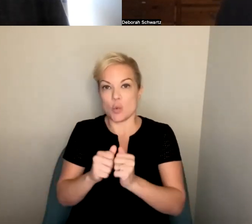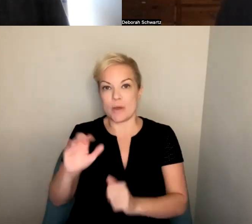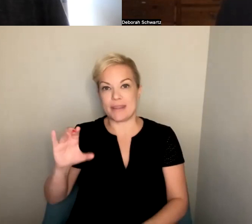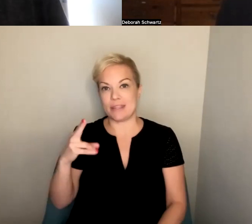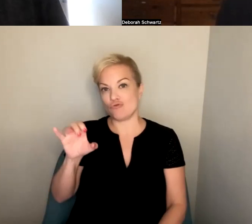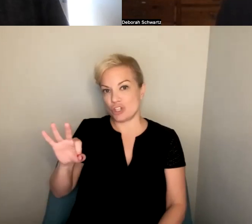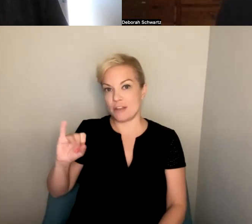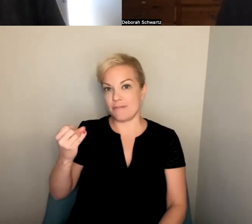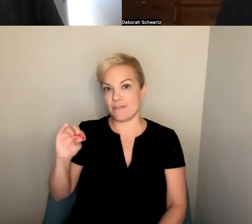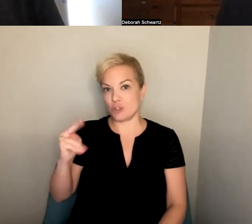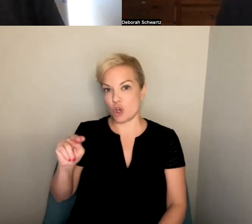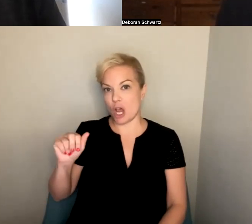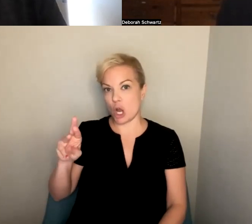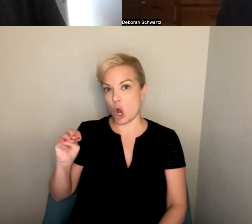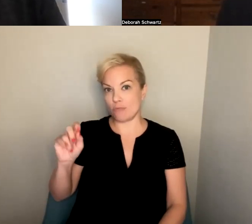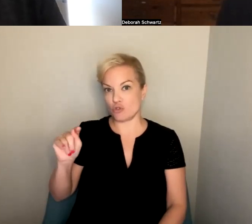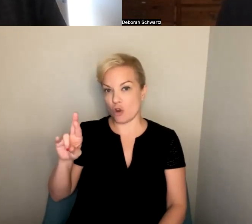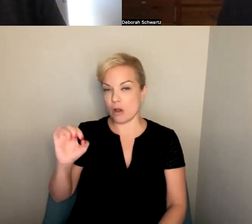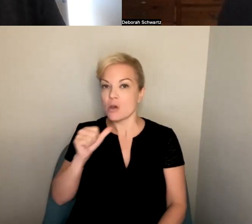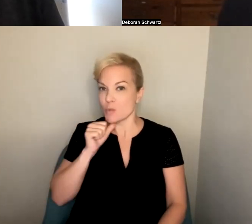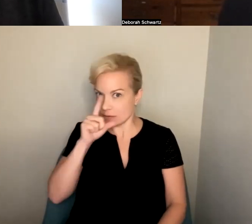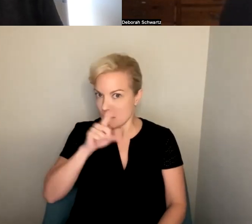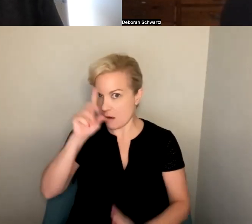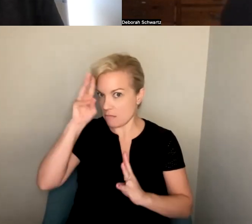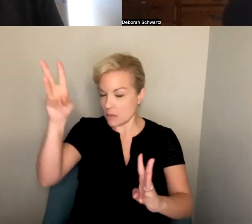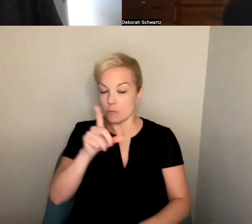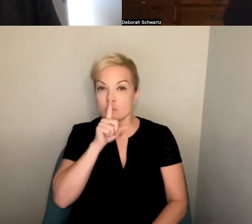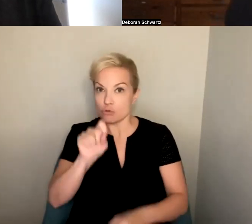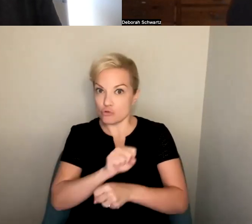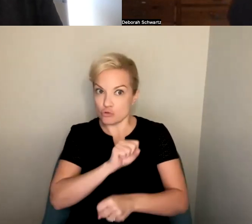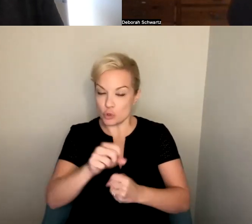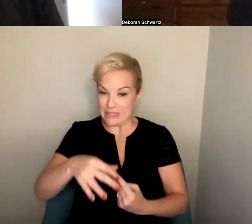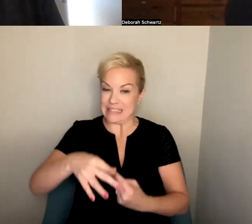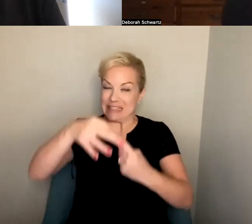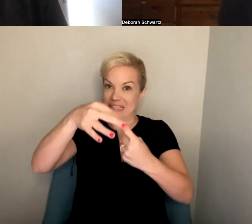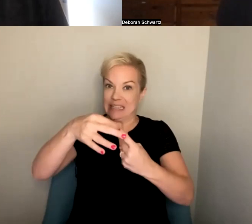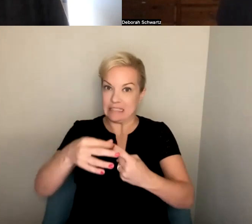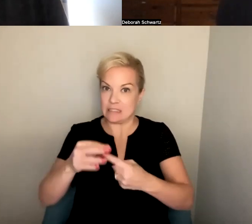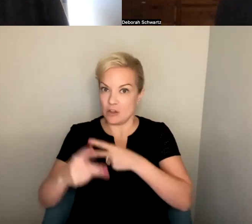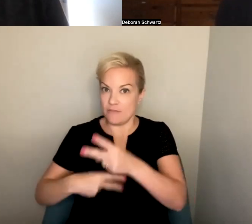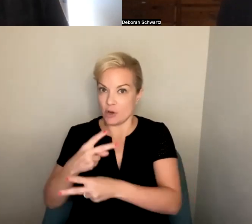an anomaly, that was in fact a distinctive Seneca version so now we have two pieces 1687 to 1896.